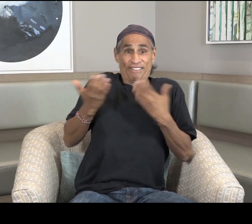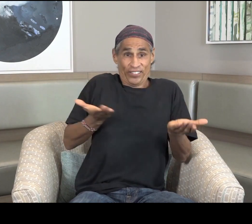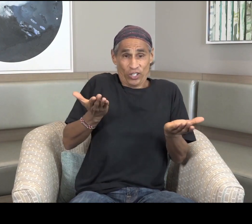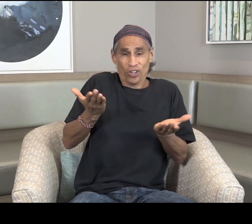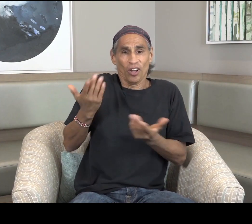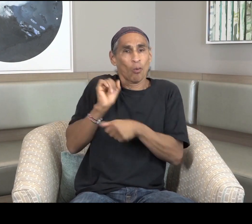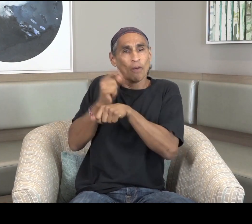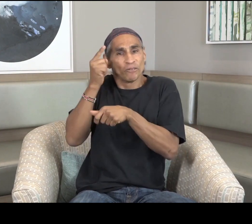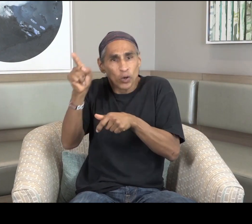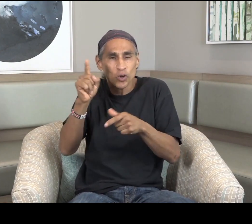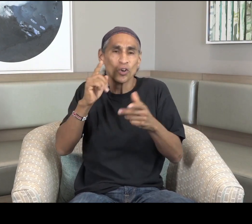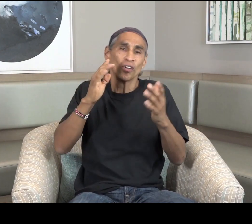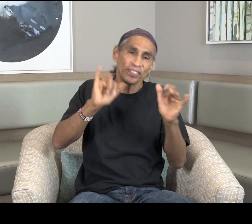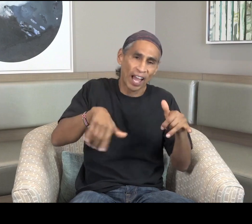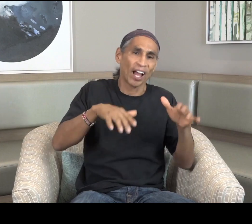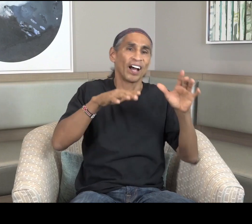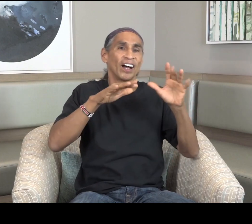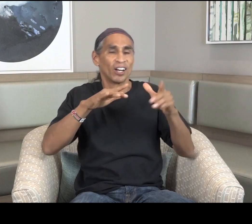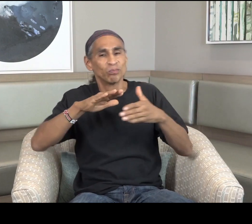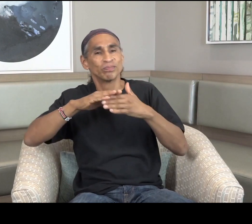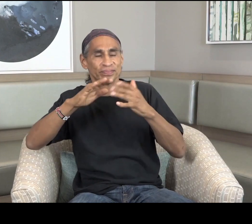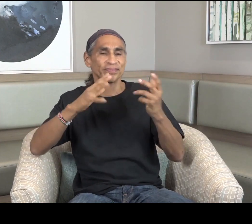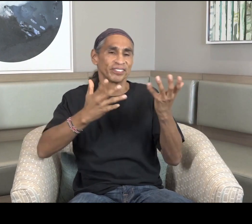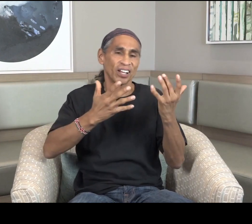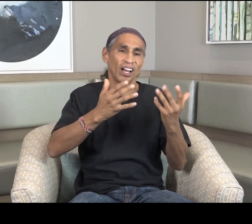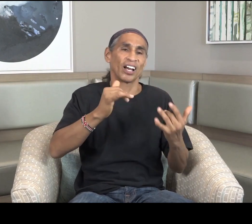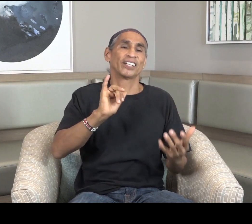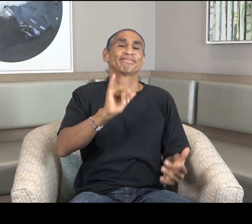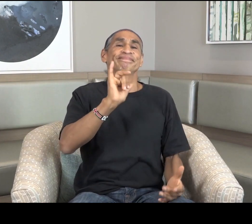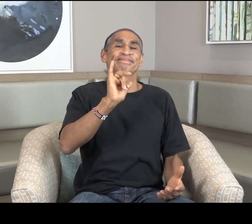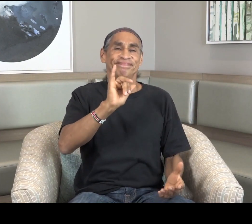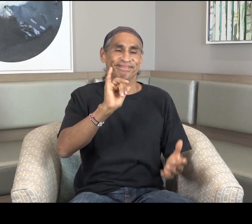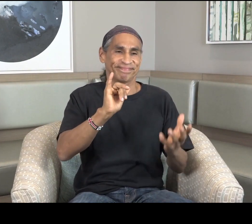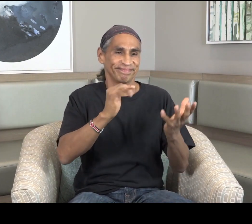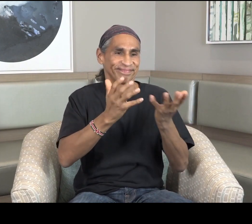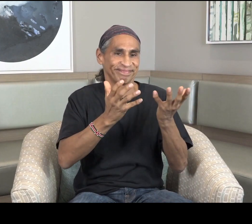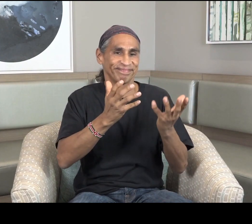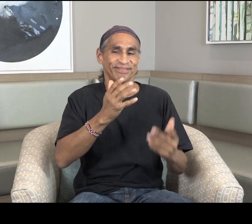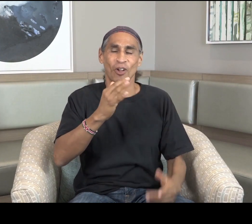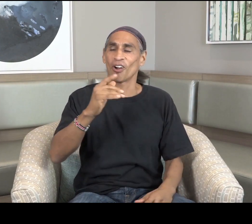You know, I proceed to explain to the officer you know, we’re working for our teacher that’s what’s going on.